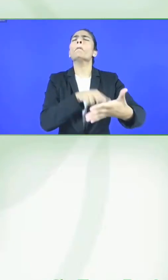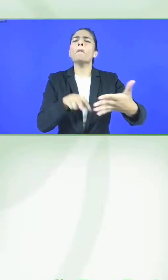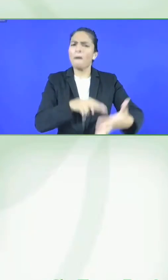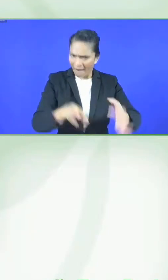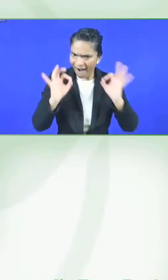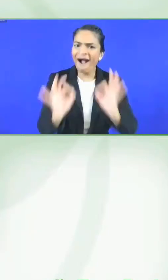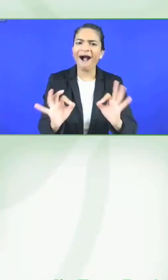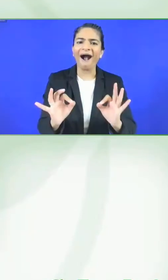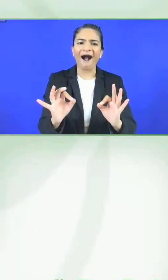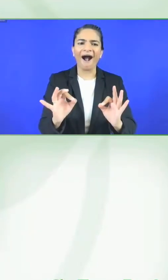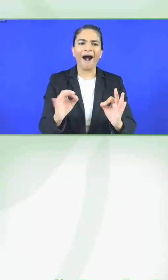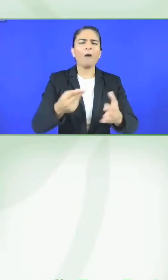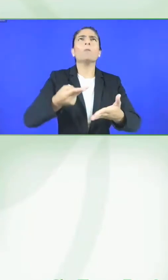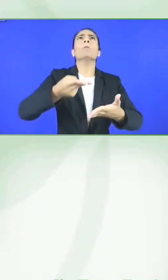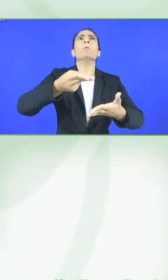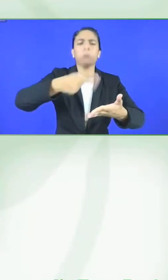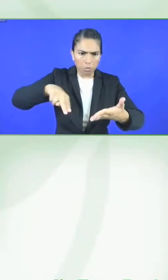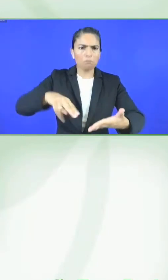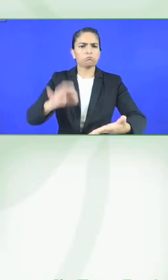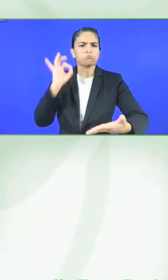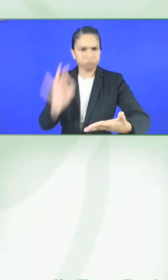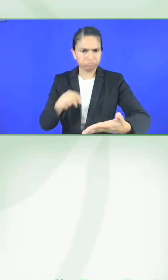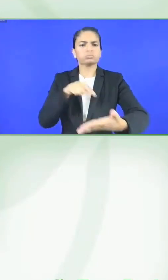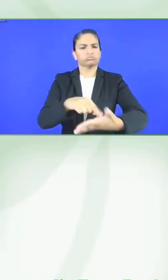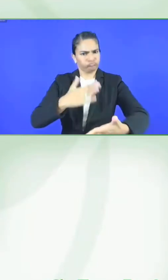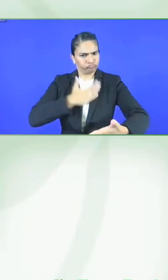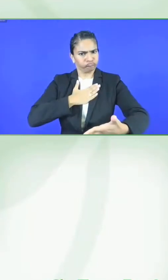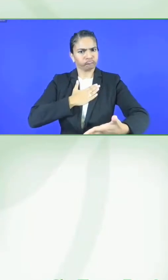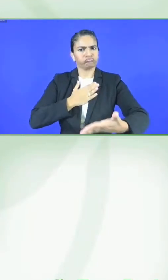and then do what I need to do with it.